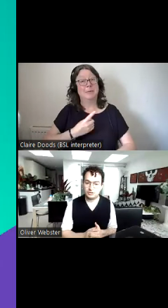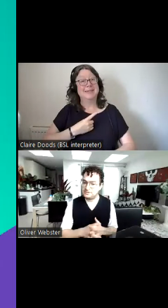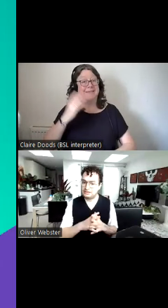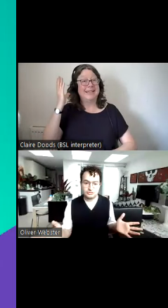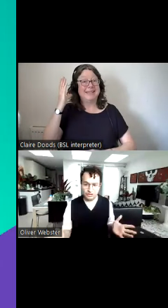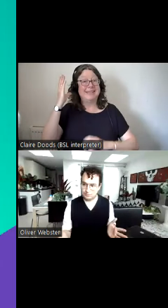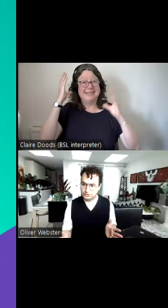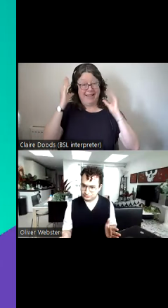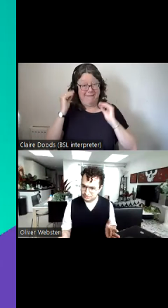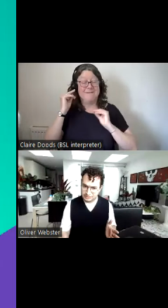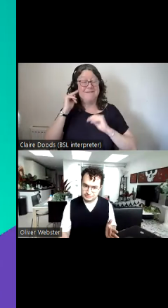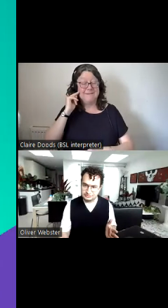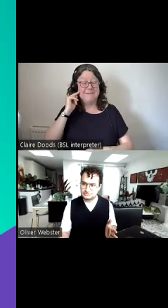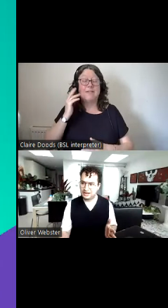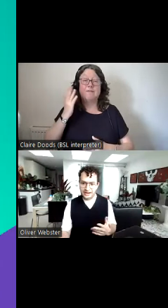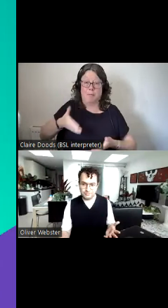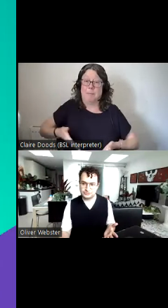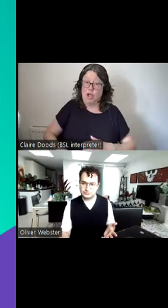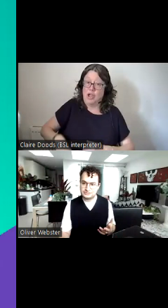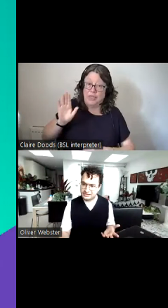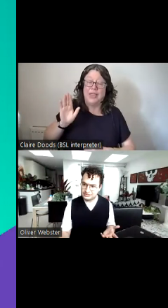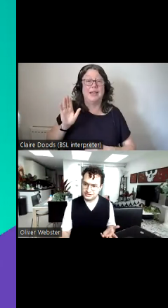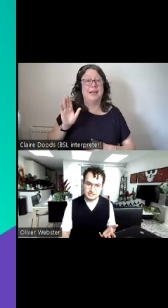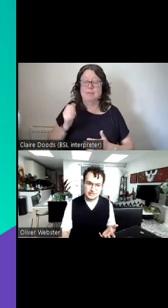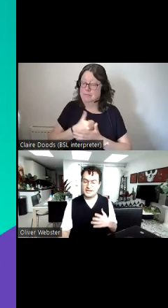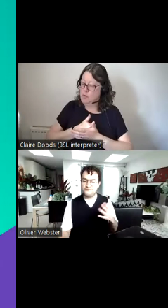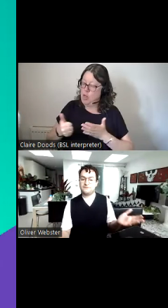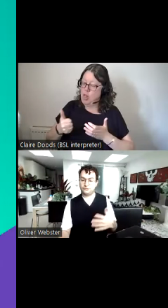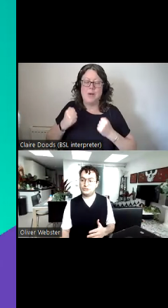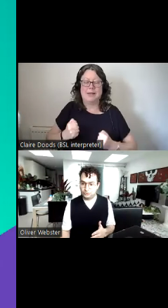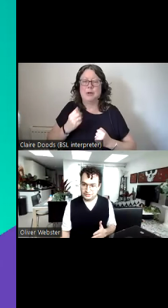I've been a long time user of subtitles and captions at StageText even before I joined.